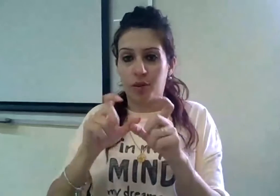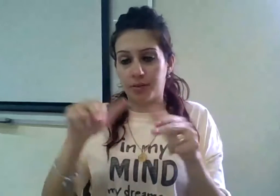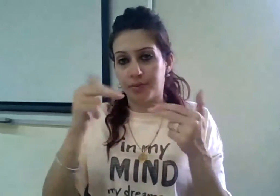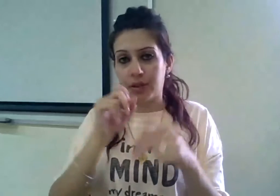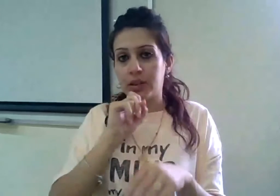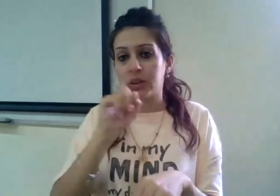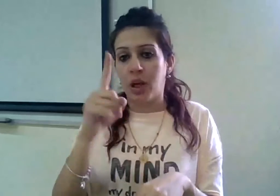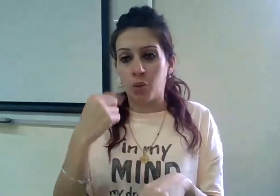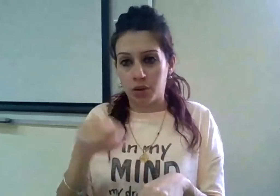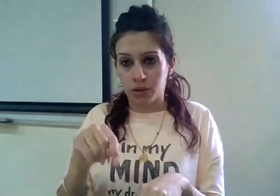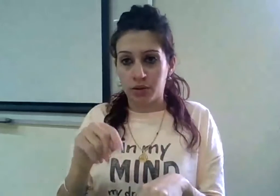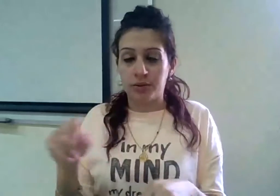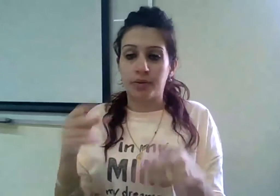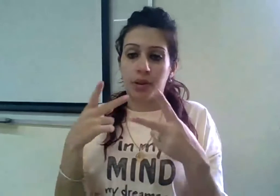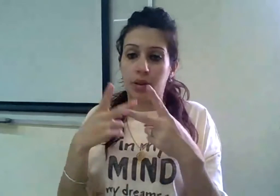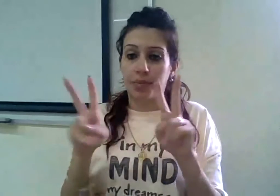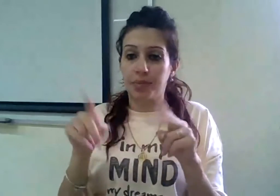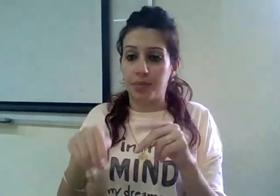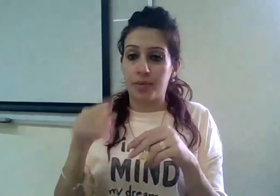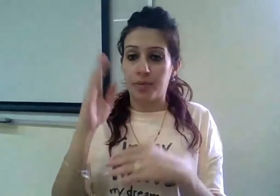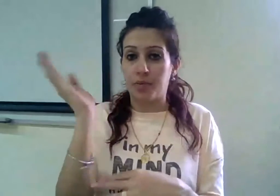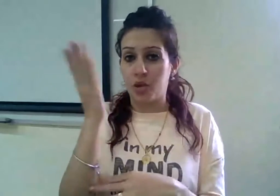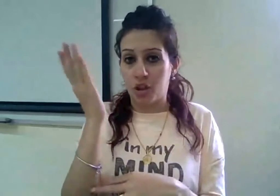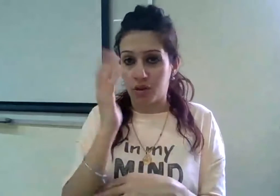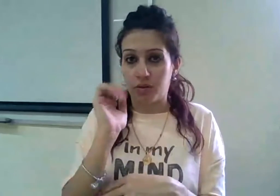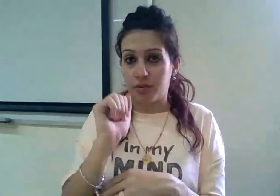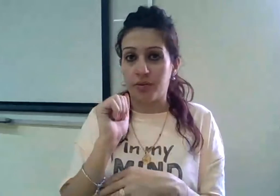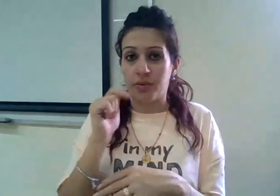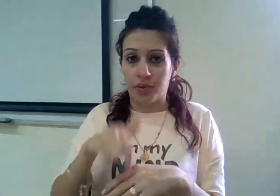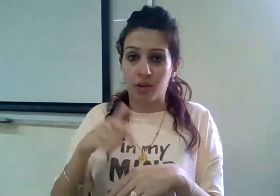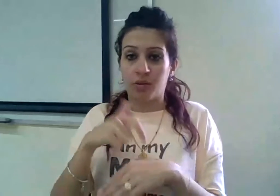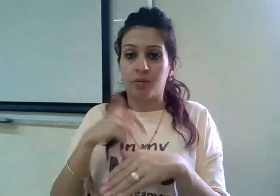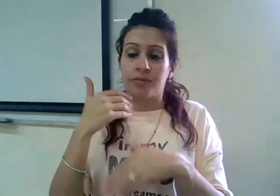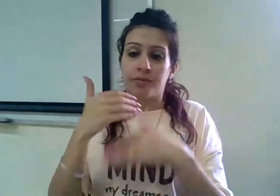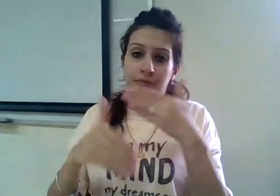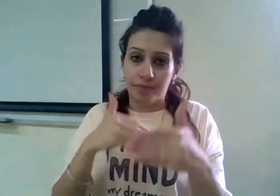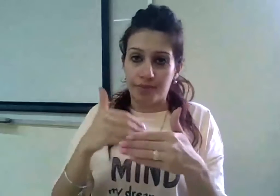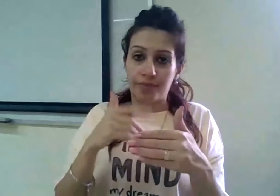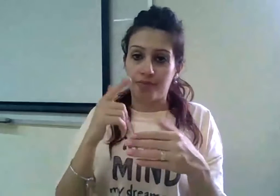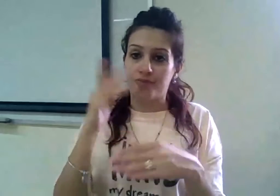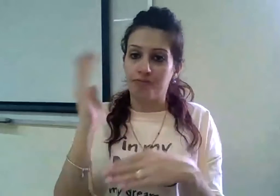with the presentations and then have a bit more in-depth time for the discussion.